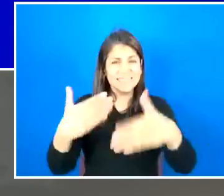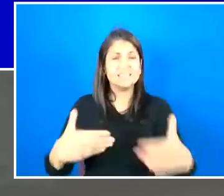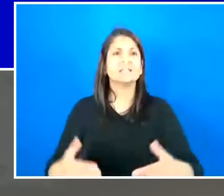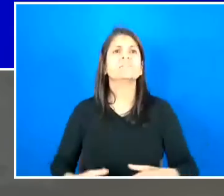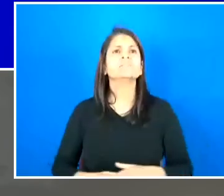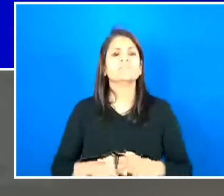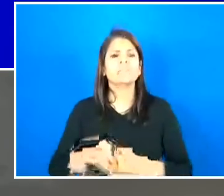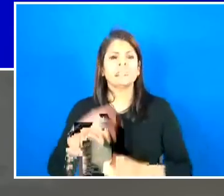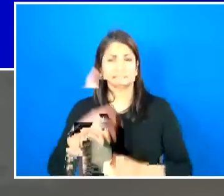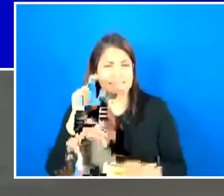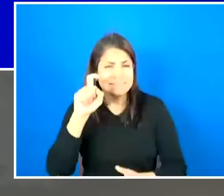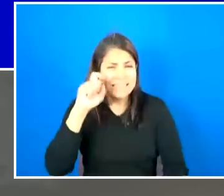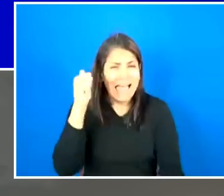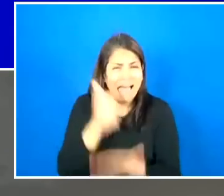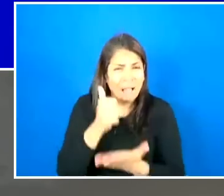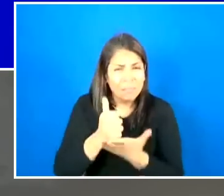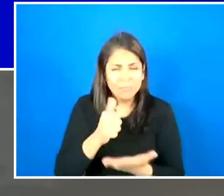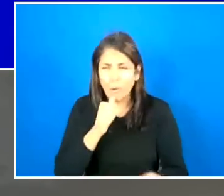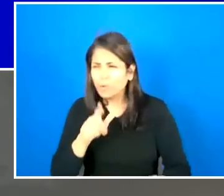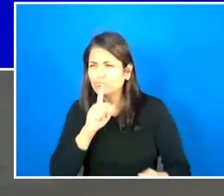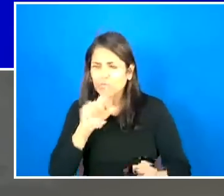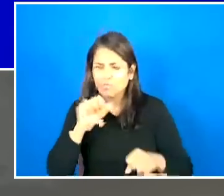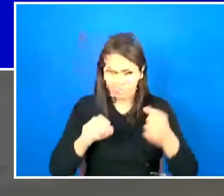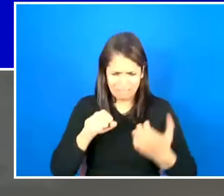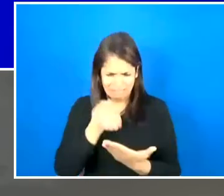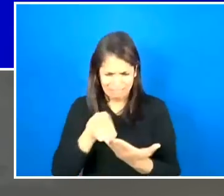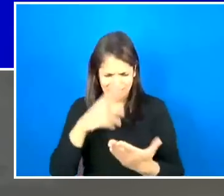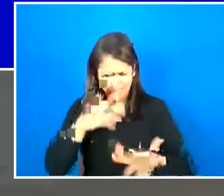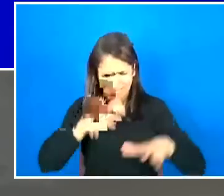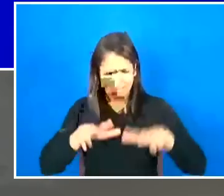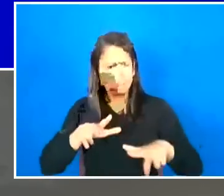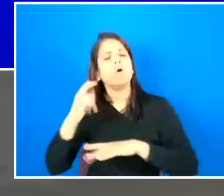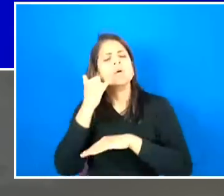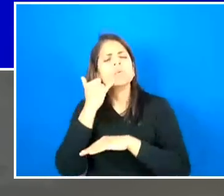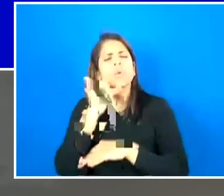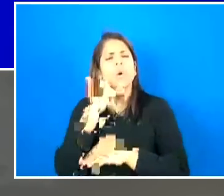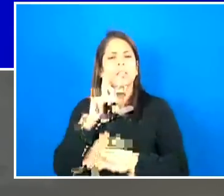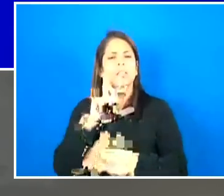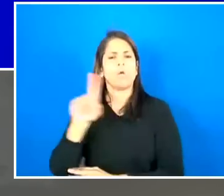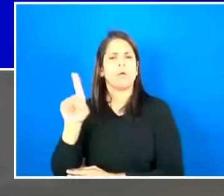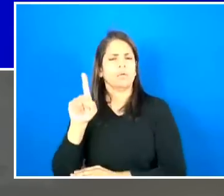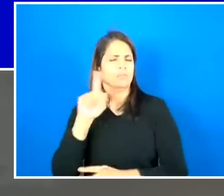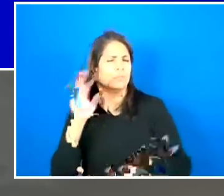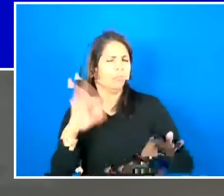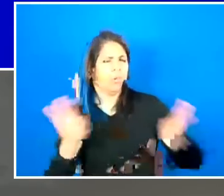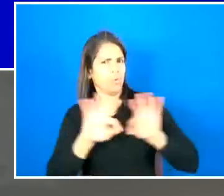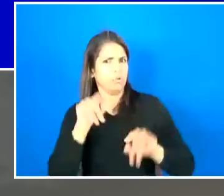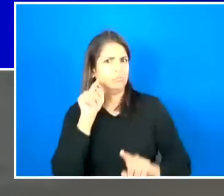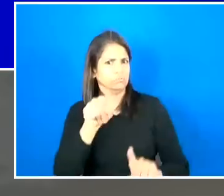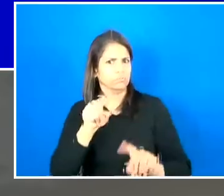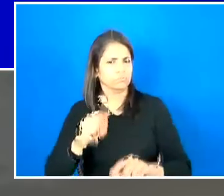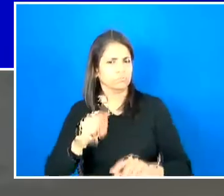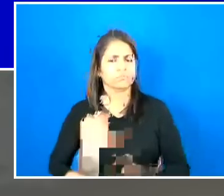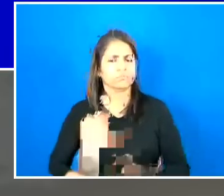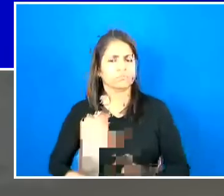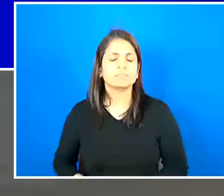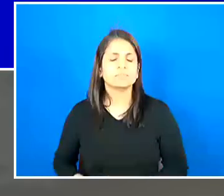INFORMATION YOU NEED AND IF YOU NEED SOME SPECIAL HELP CALL 311 THIS AFTERNOON NAD EBYOD NA ND